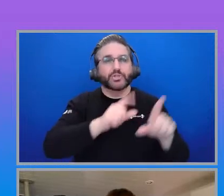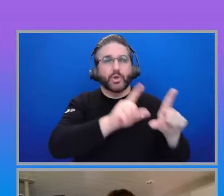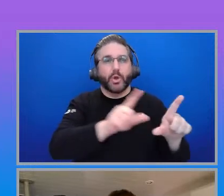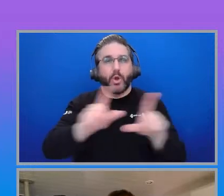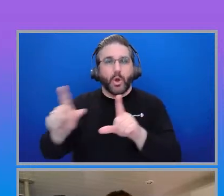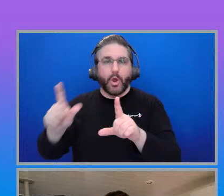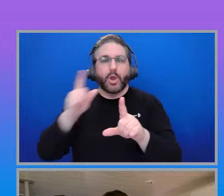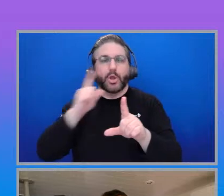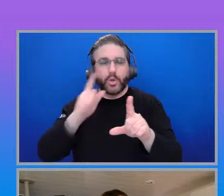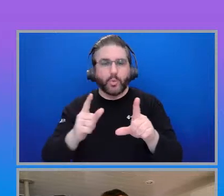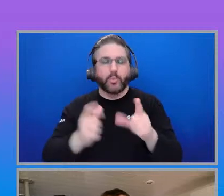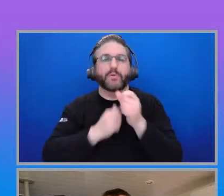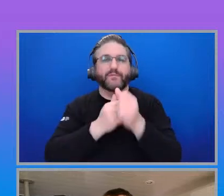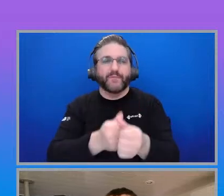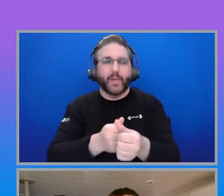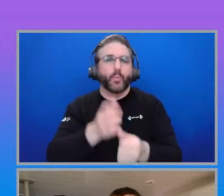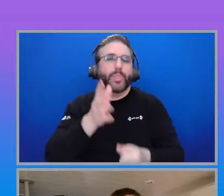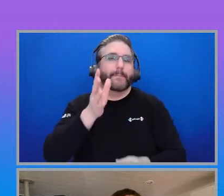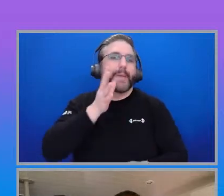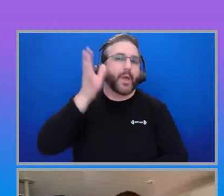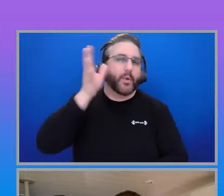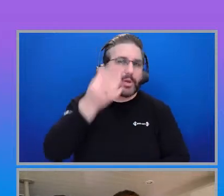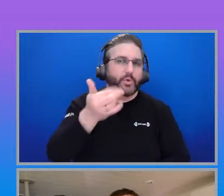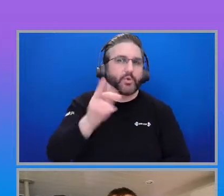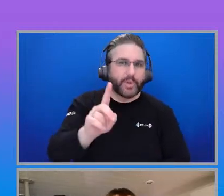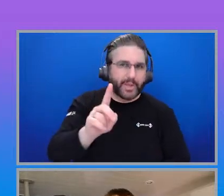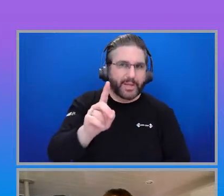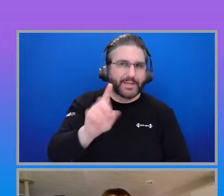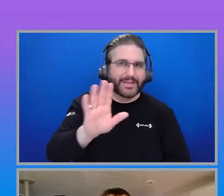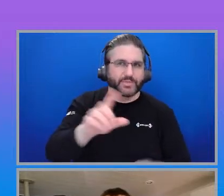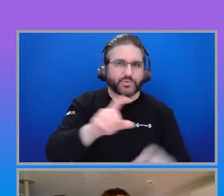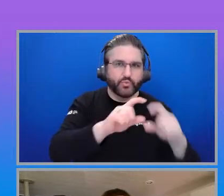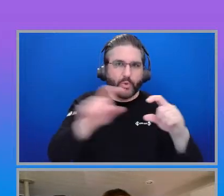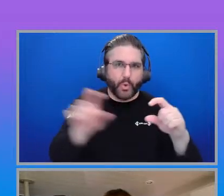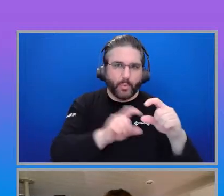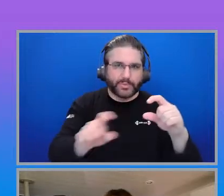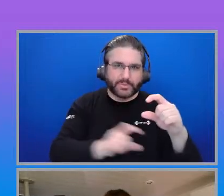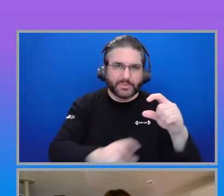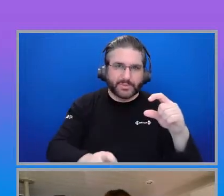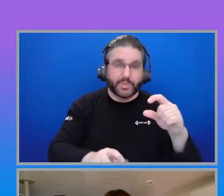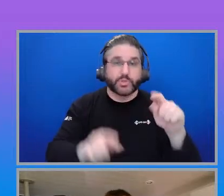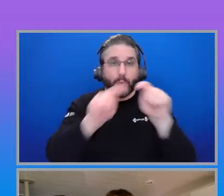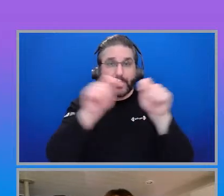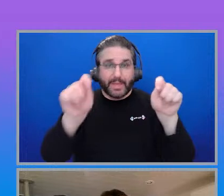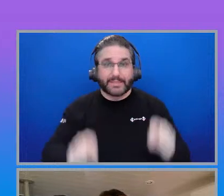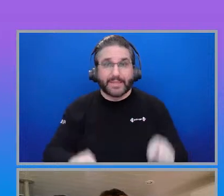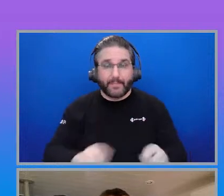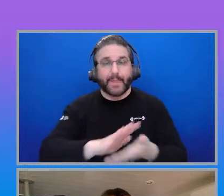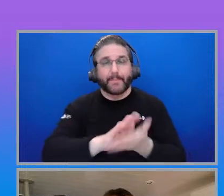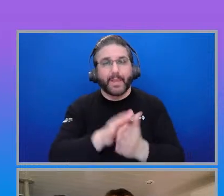card to span two rows of the parent grid, and that means that the grid template rows on each